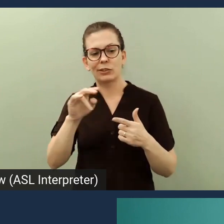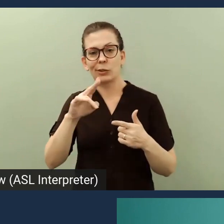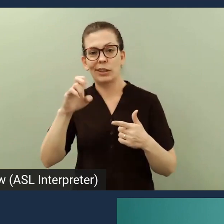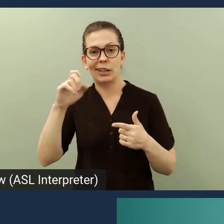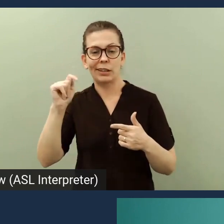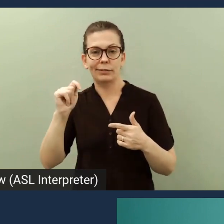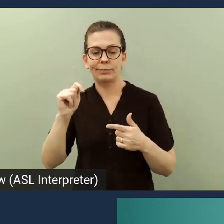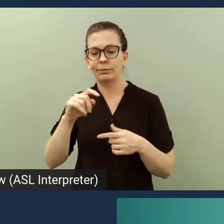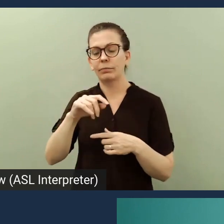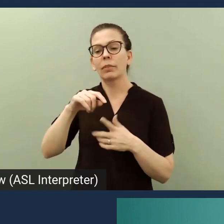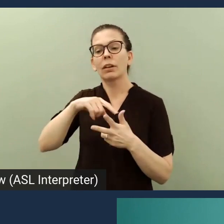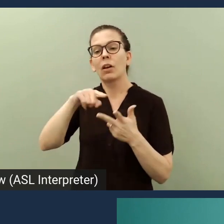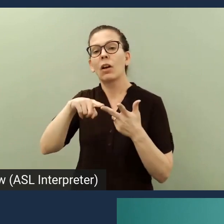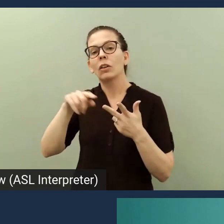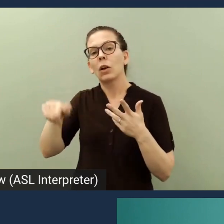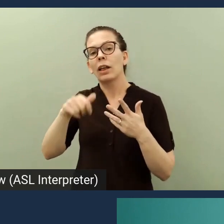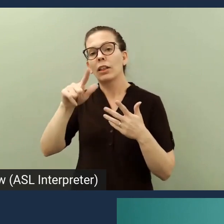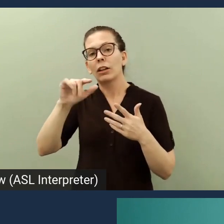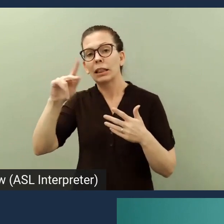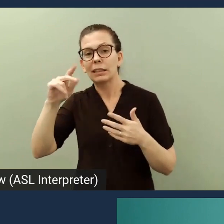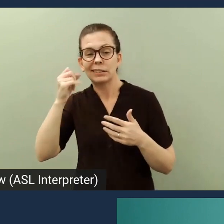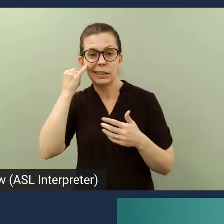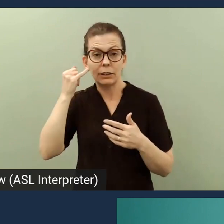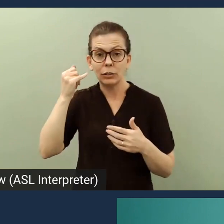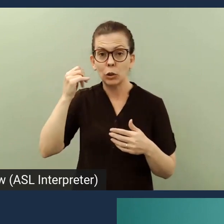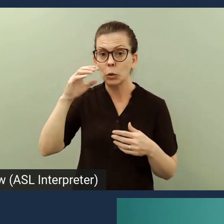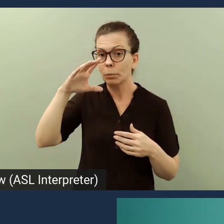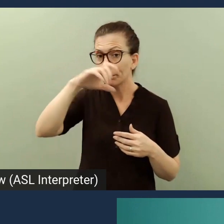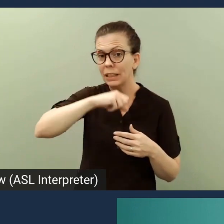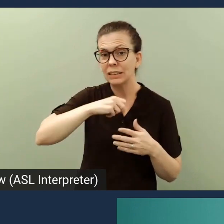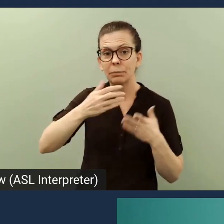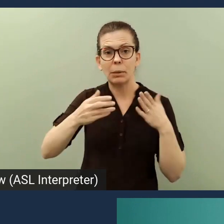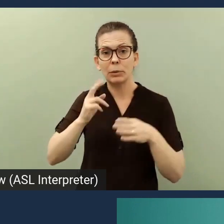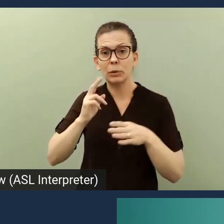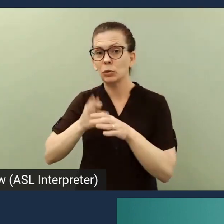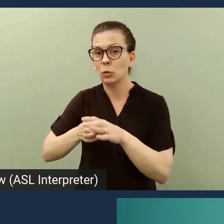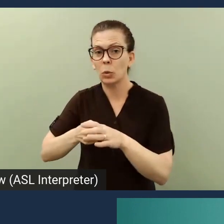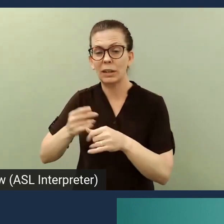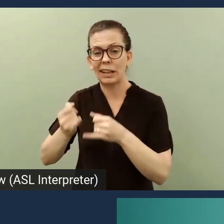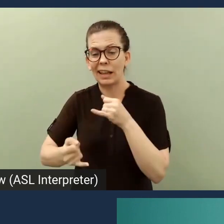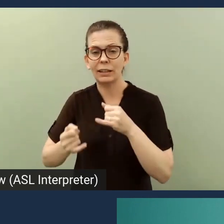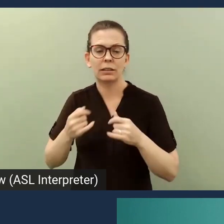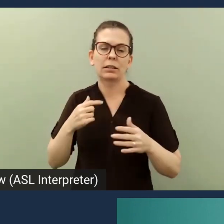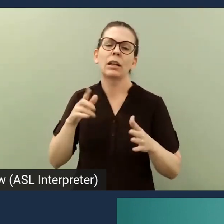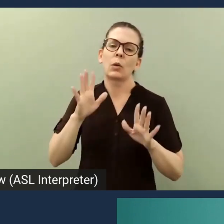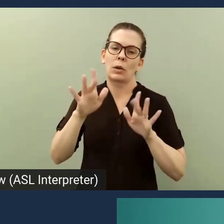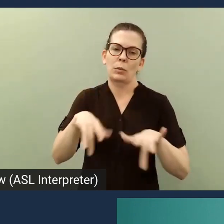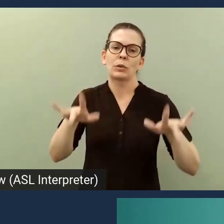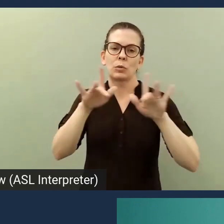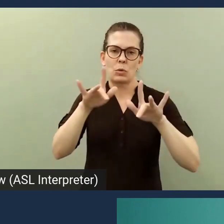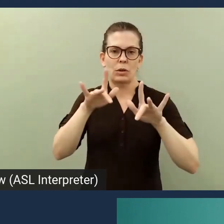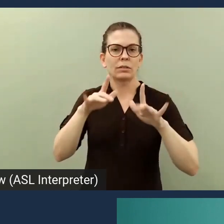Check out all the blog on all the links here, and if you missed, if you're at the end of the show, don't worry, this show is also gonna be available on Twitch,